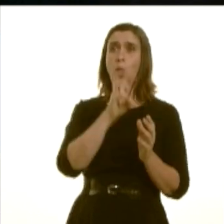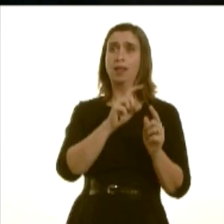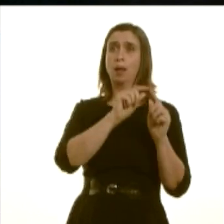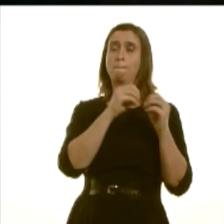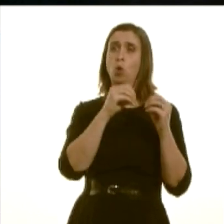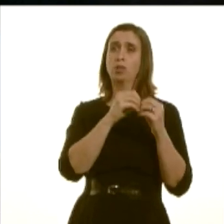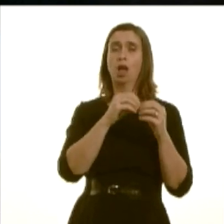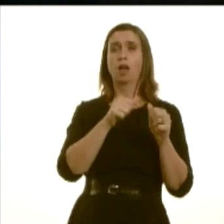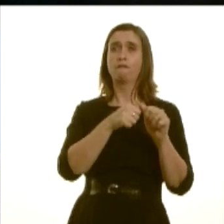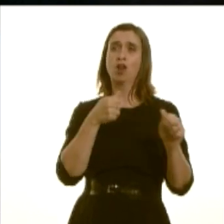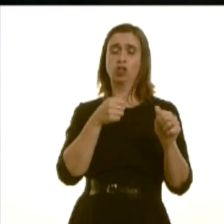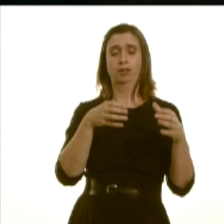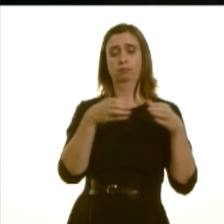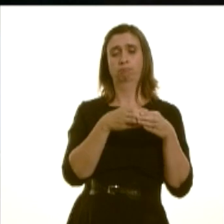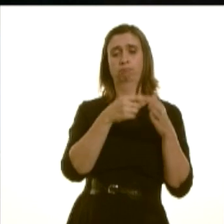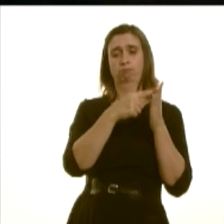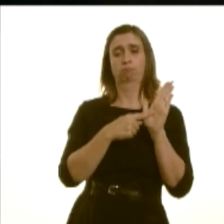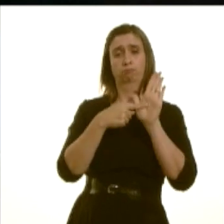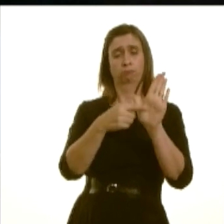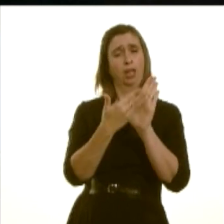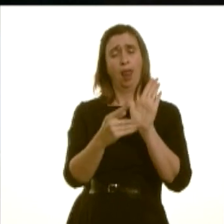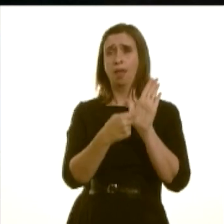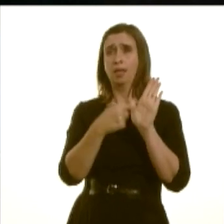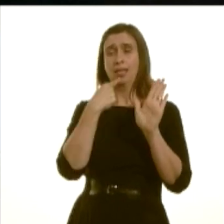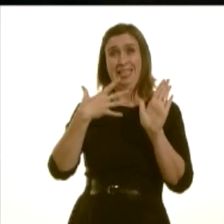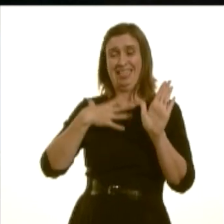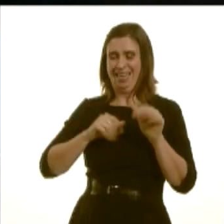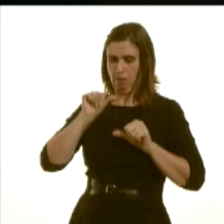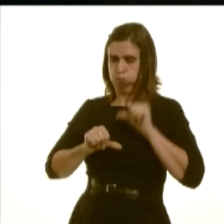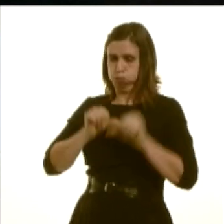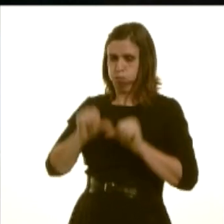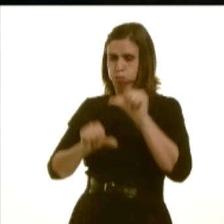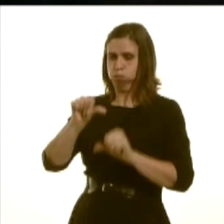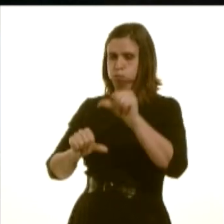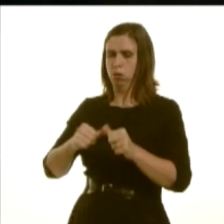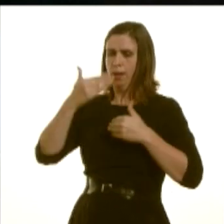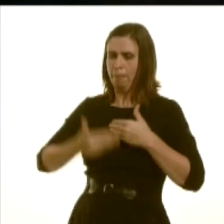which sets out the need for a very tight timetable to make sure that everything is in place for